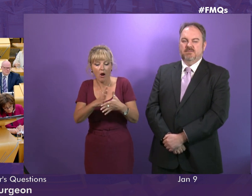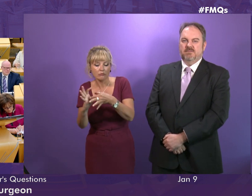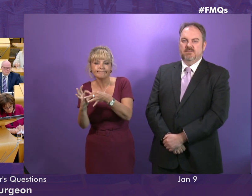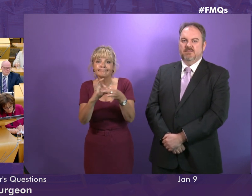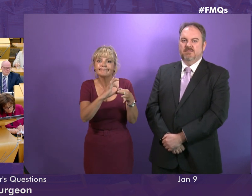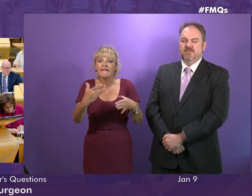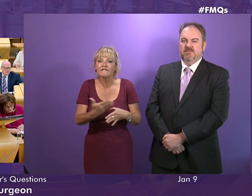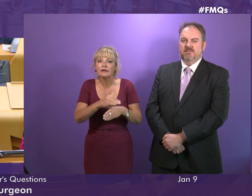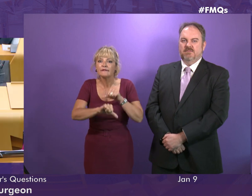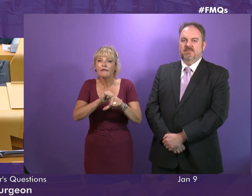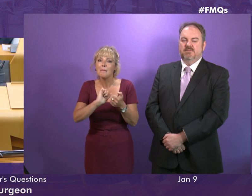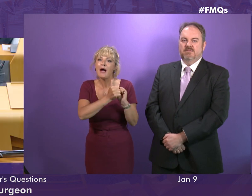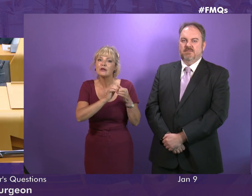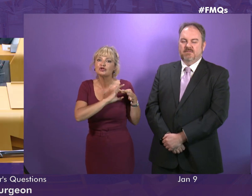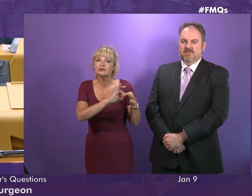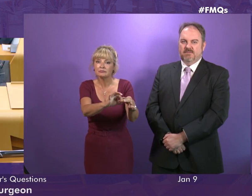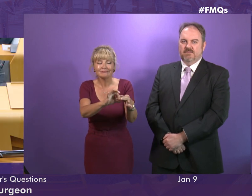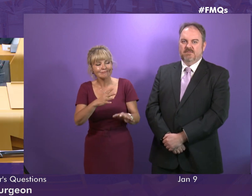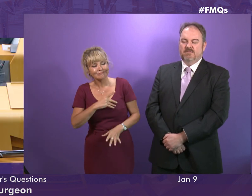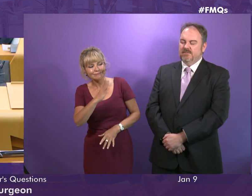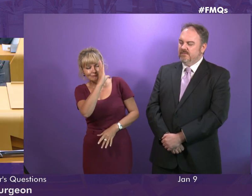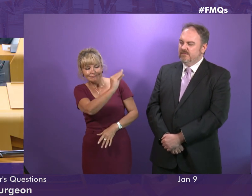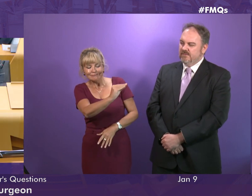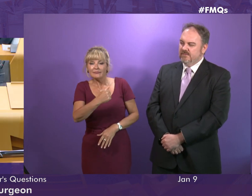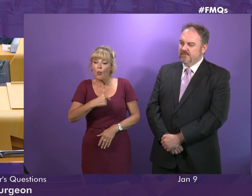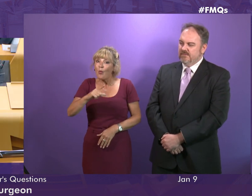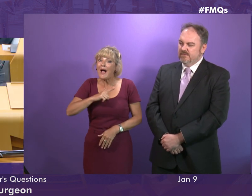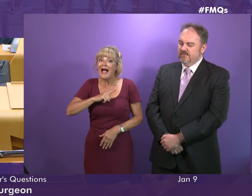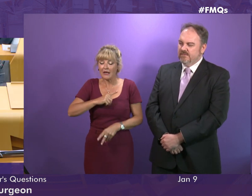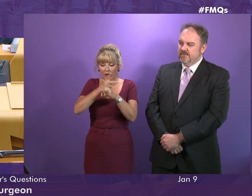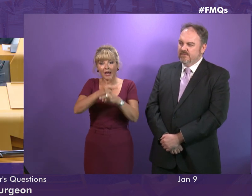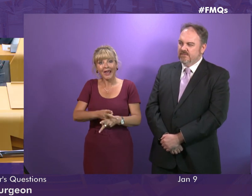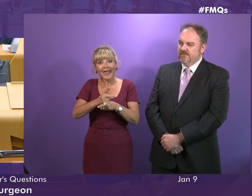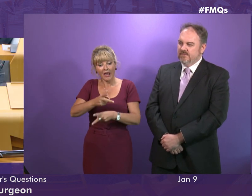As I said, the reason why we have a Care Inspectorate is to ensure that we have the highest standards